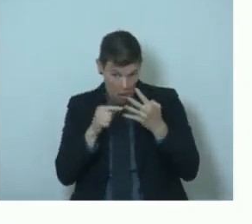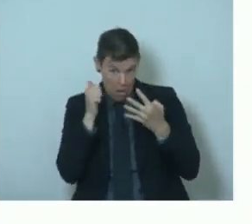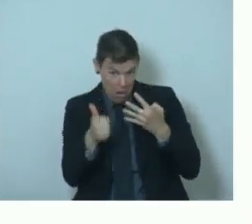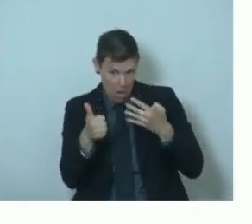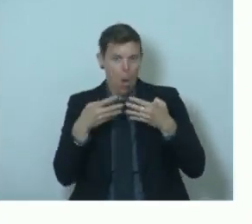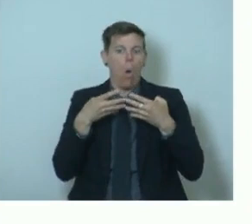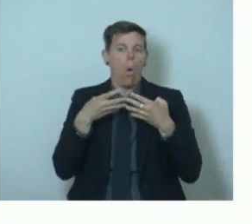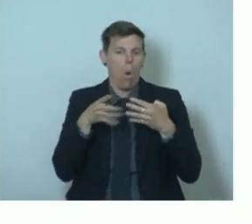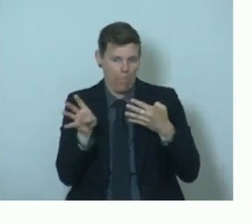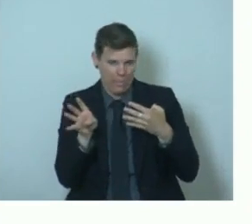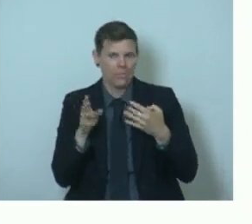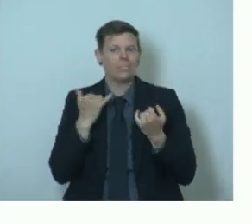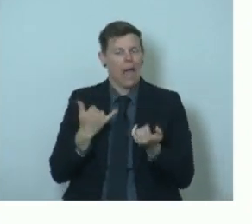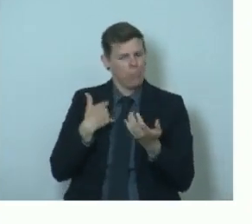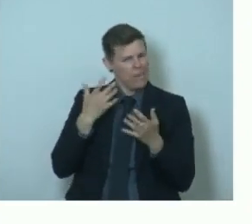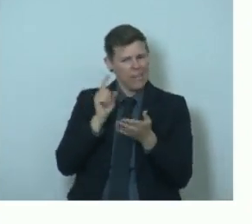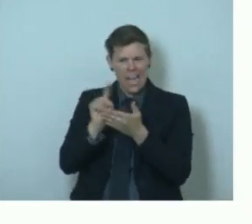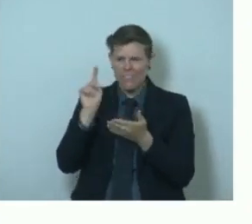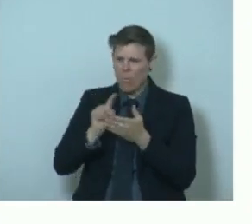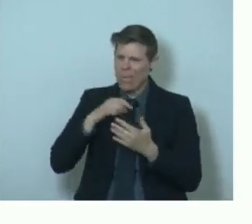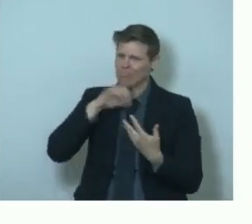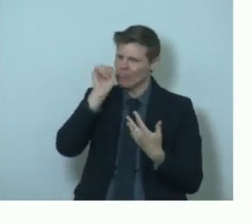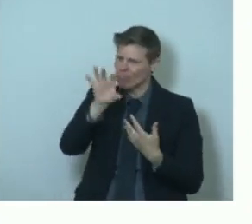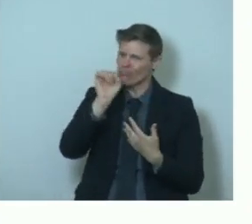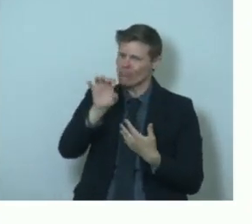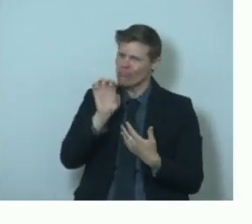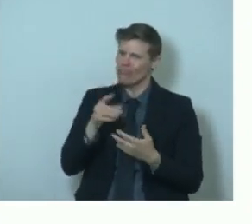WE TALK ABOUT THIS EVERY WEEK.